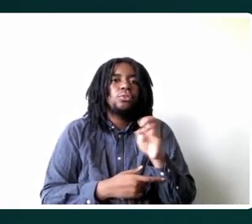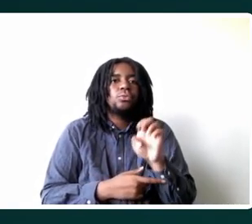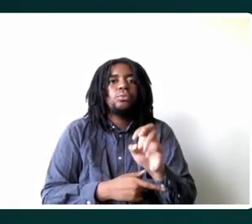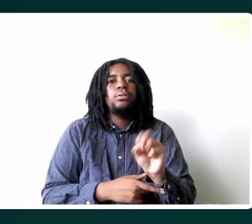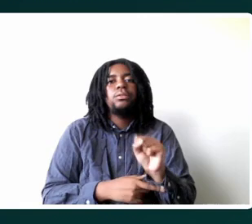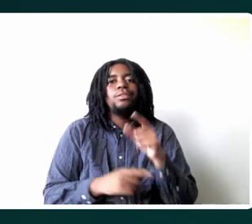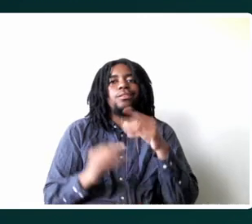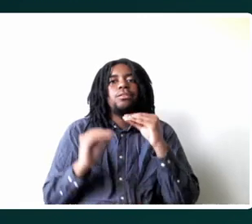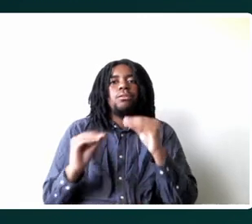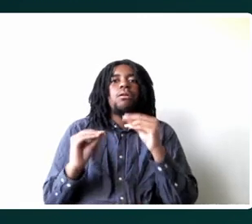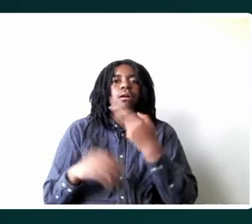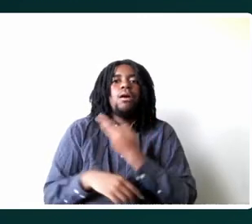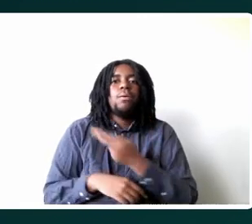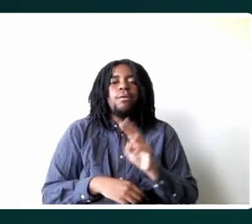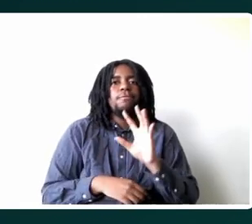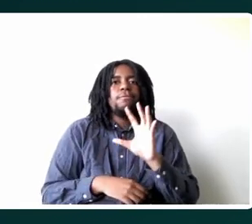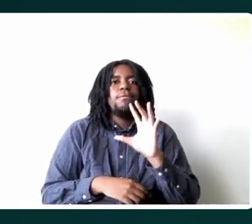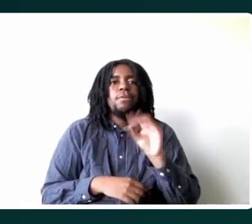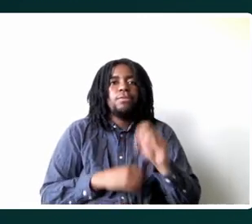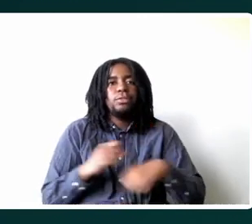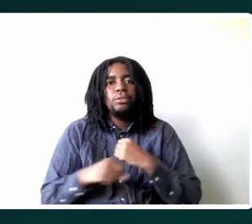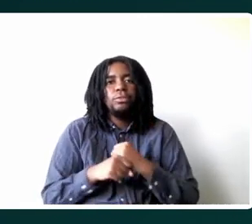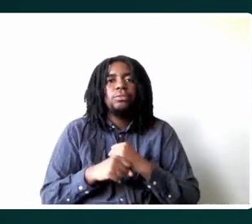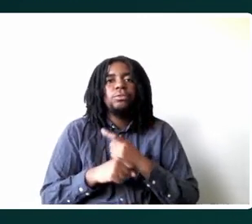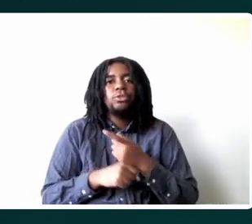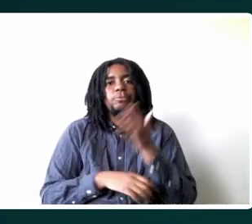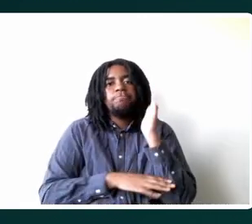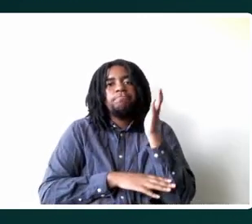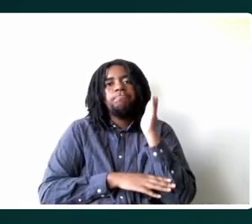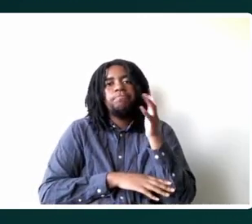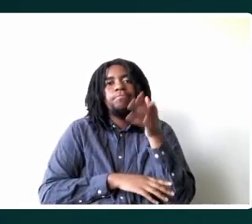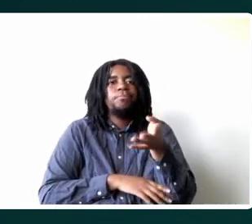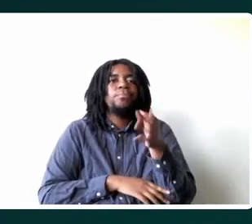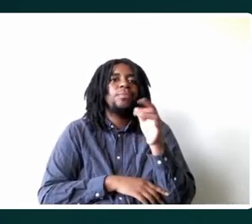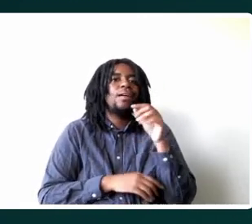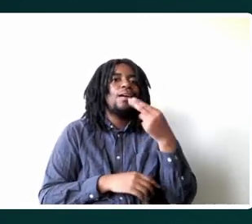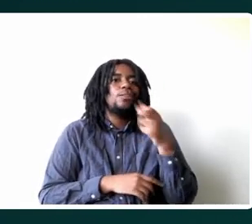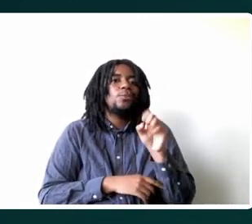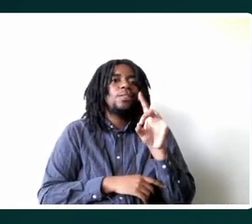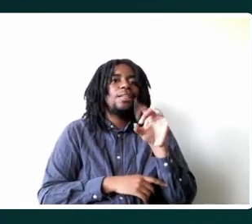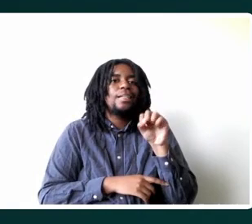was lecturing at Ellington High School in the 1980s. Really just coming full circle